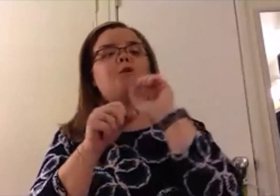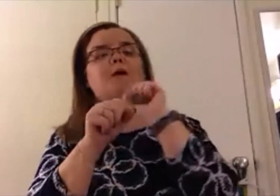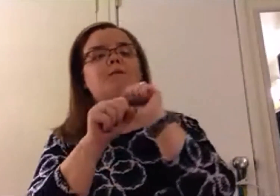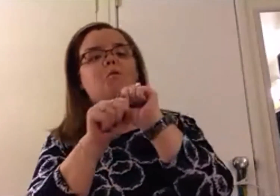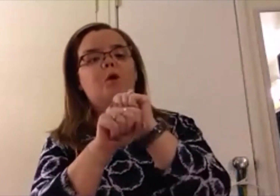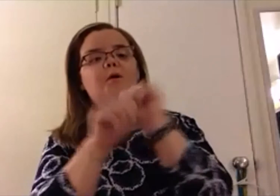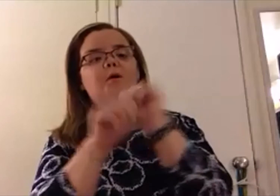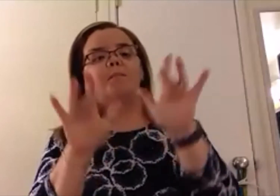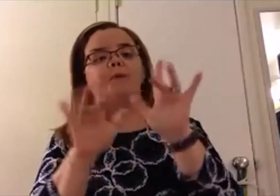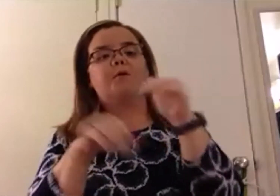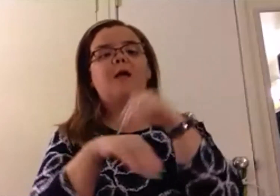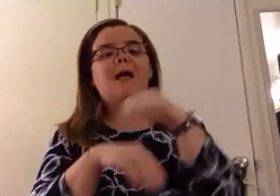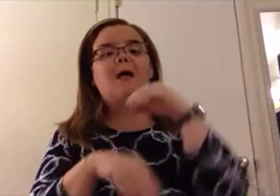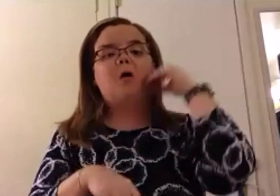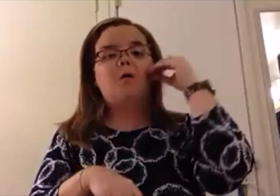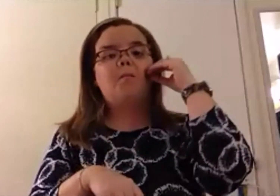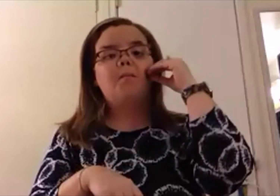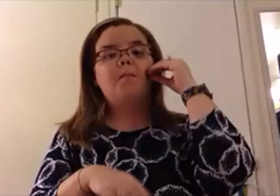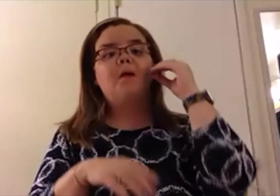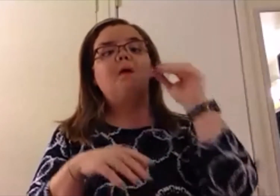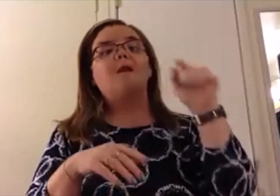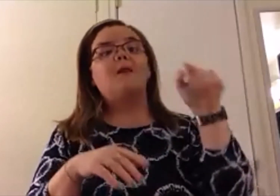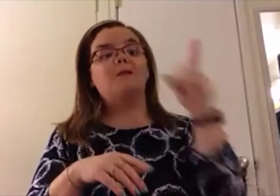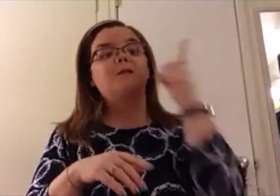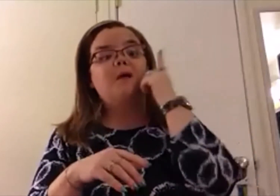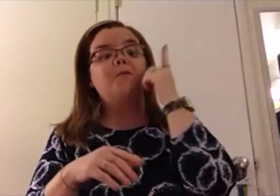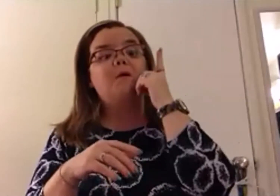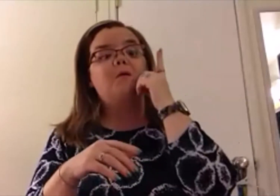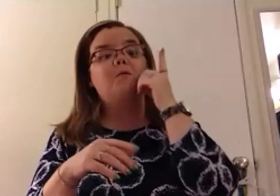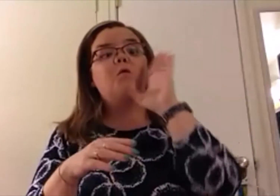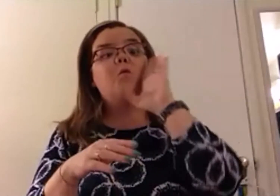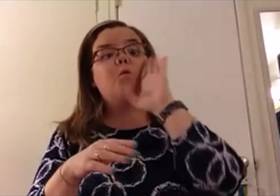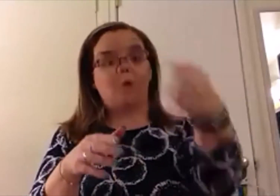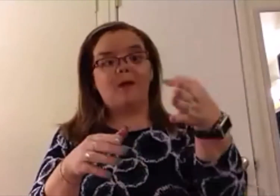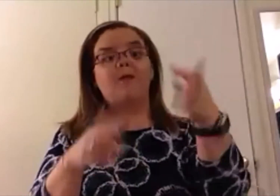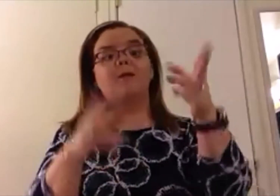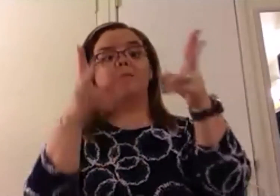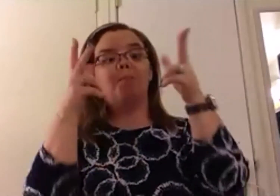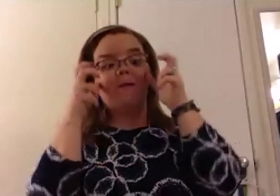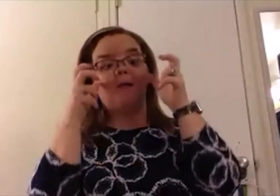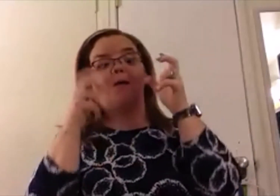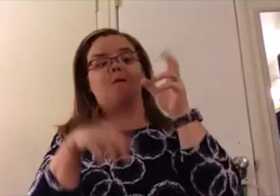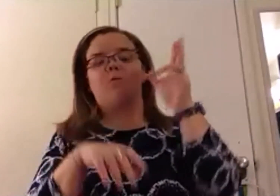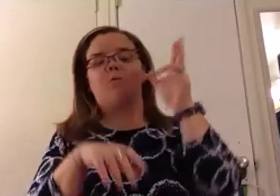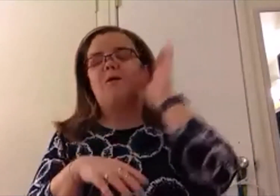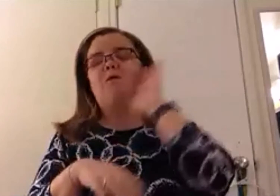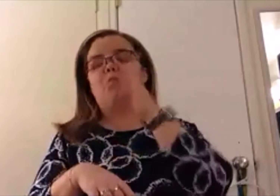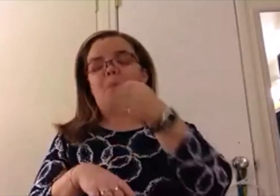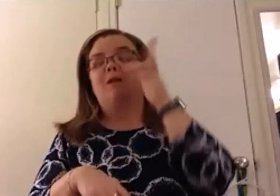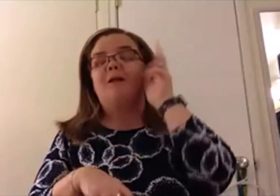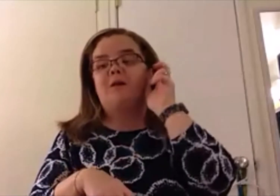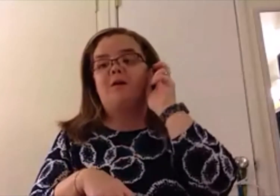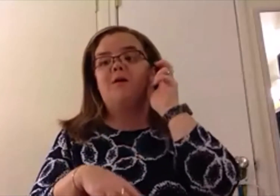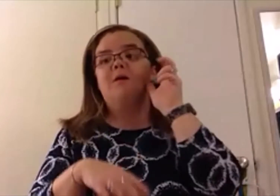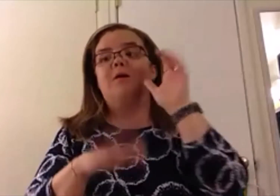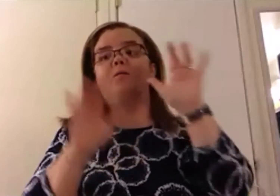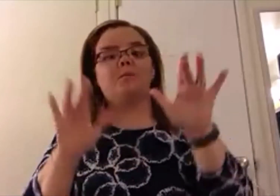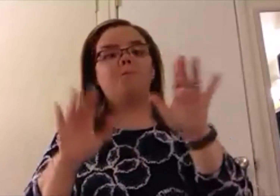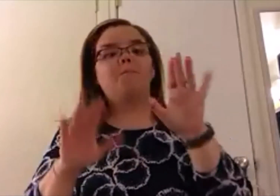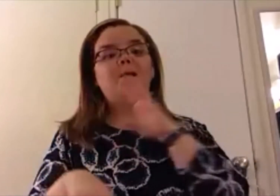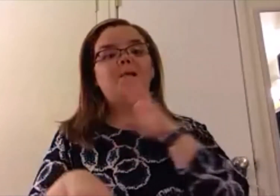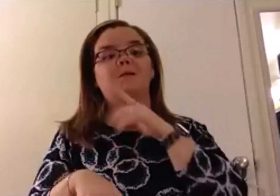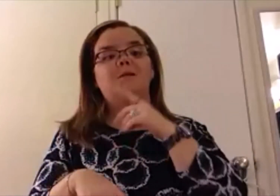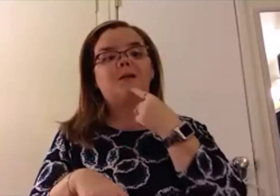a work computer at home the cell phone will pick up it will will hear what's being said